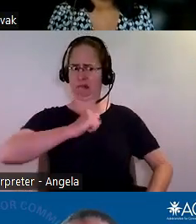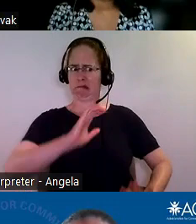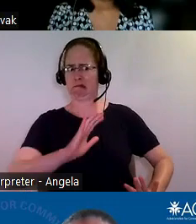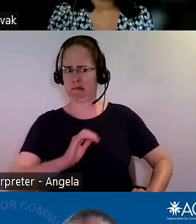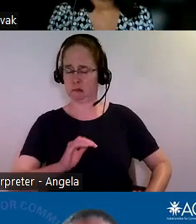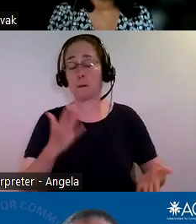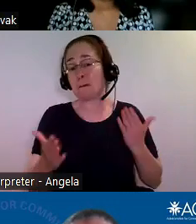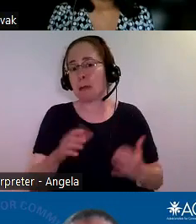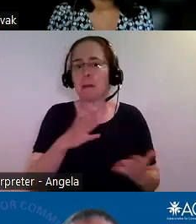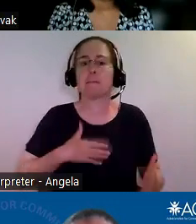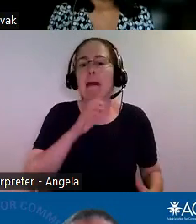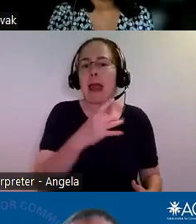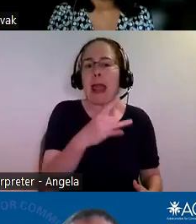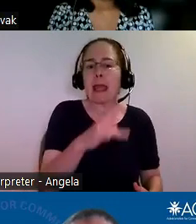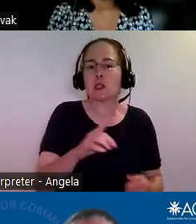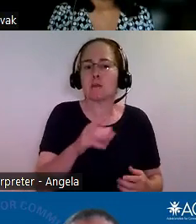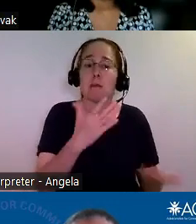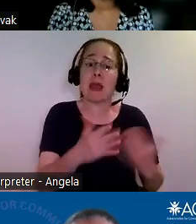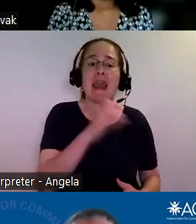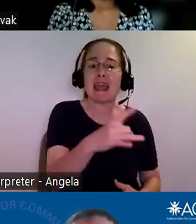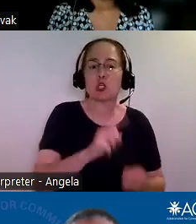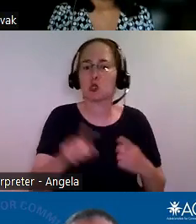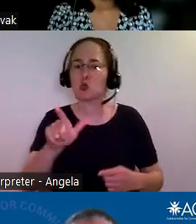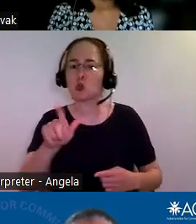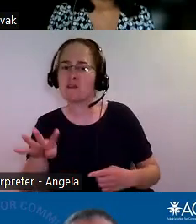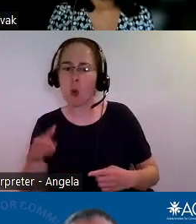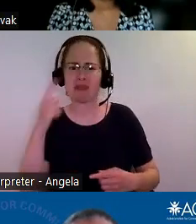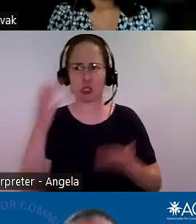might 18–24-year-olds think that the services offered don't apply to them